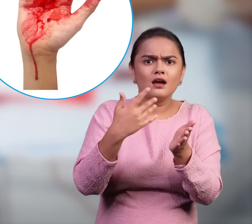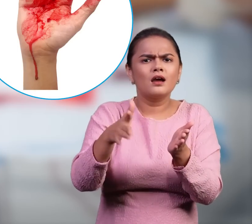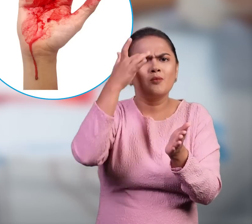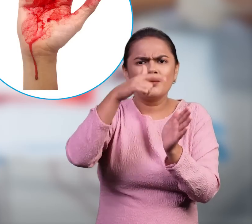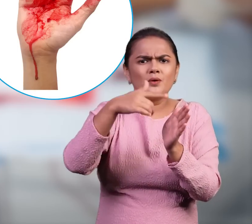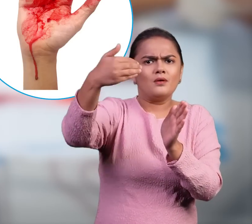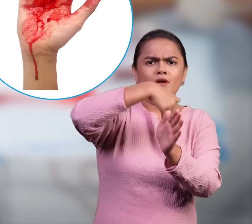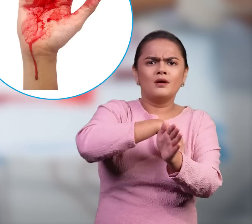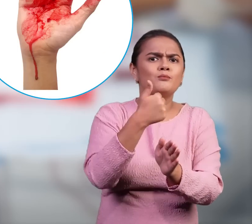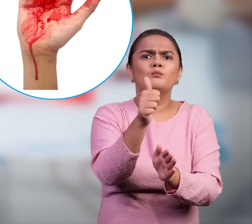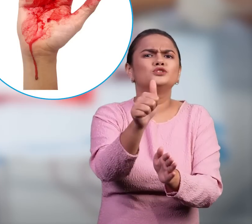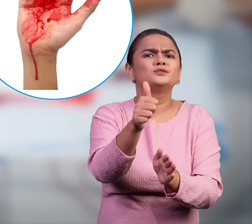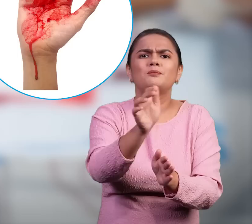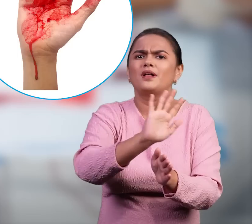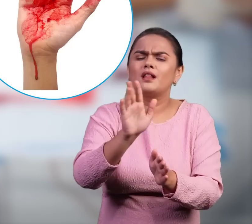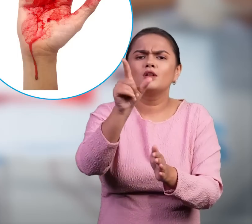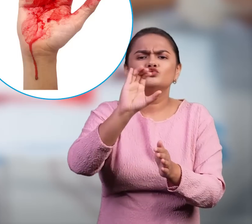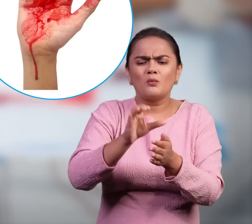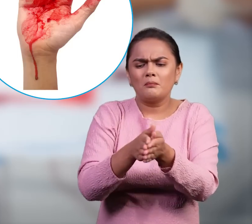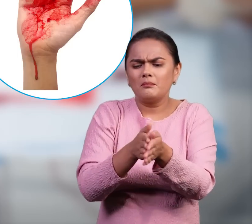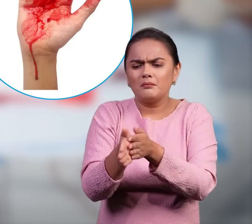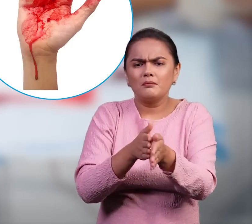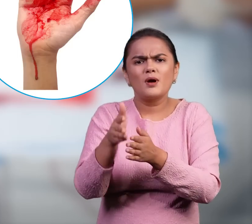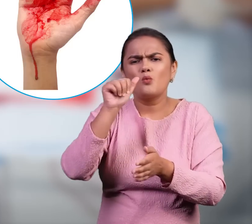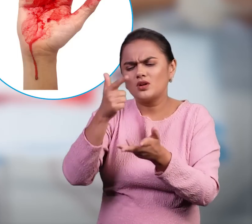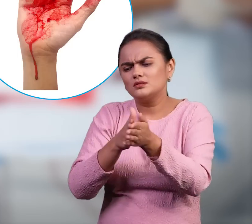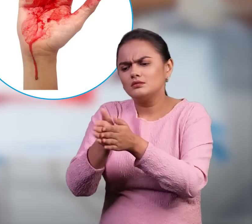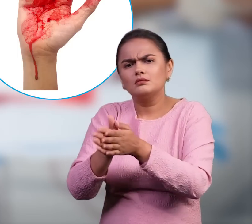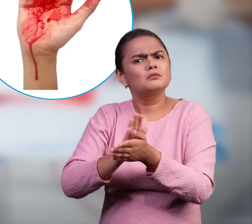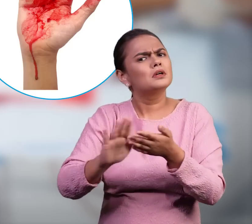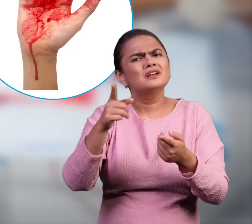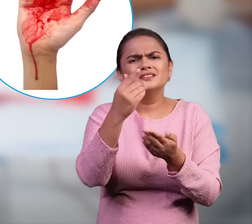Just wash your hands with soap and water and you will be safe.